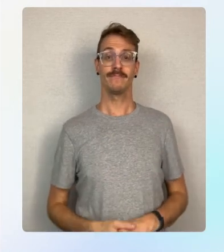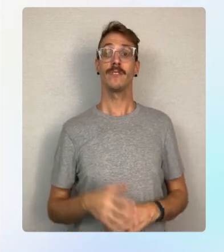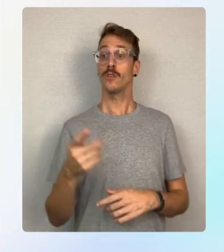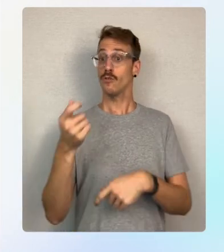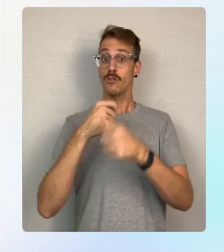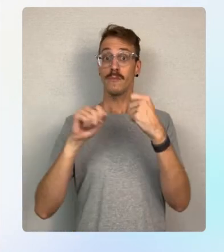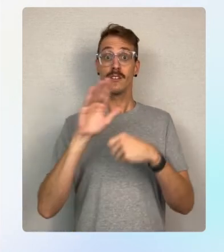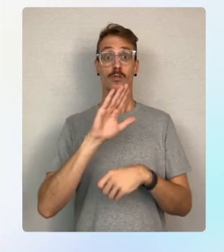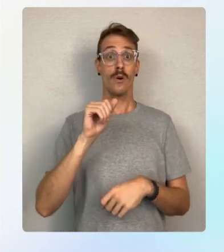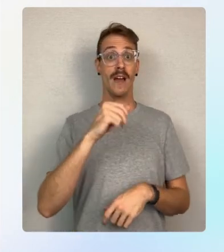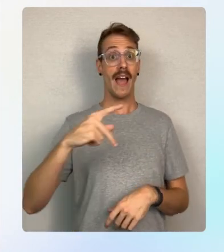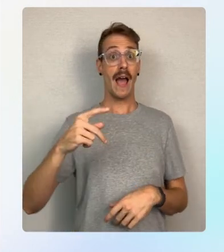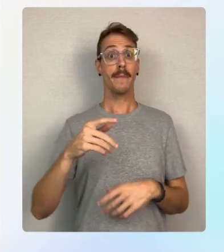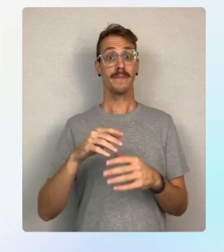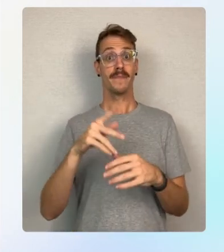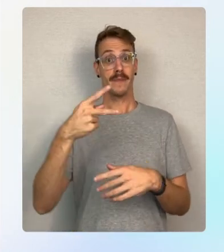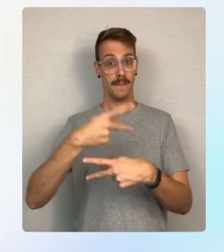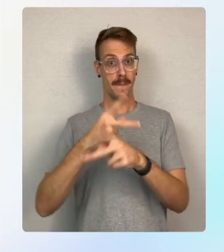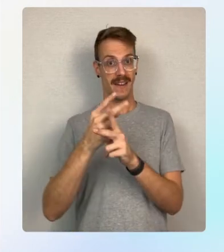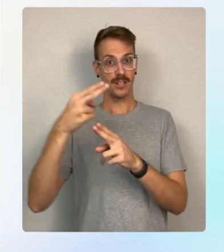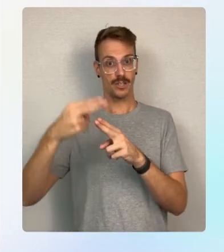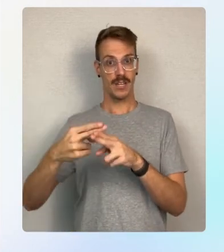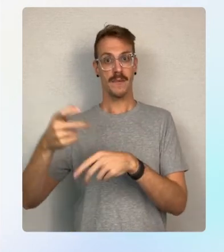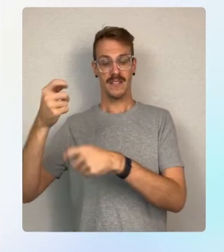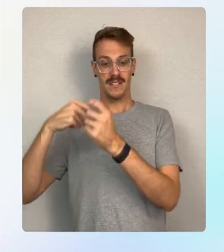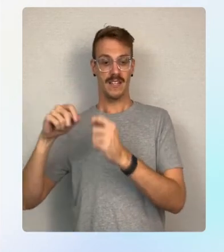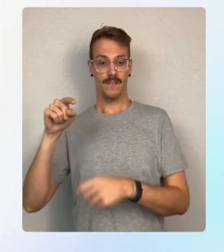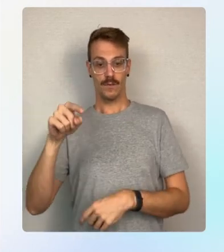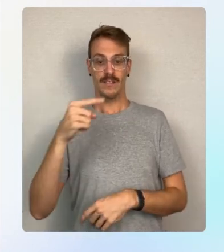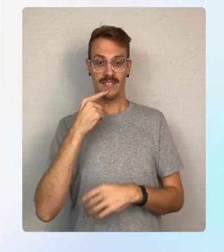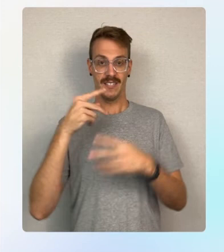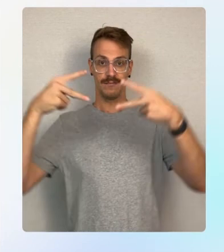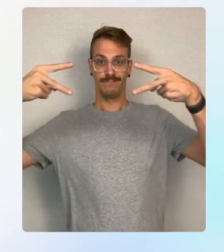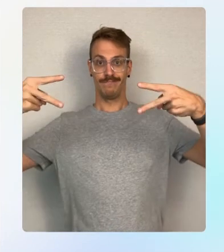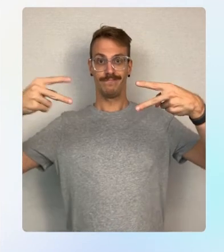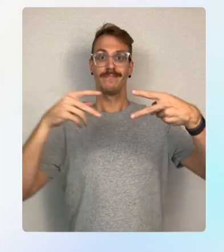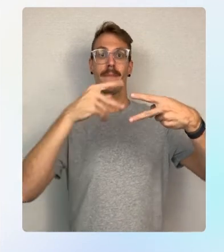You have to replace your app's package name in place of the bolded package name.